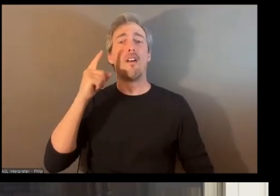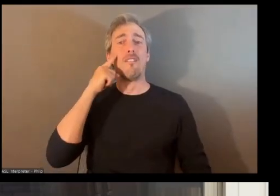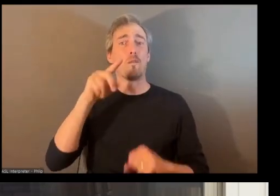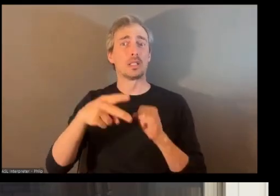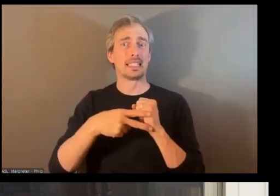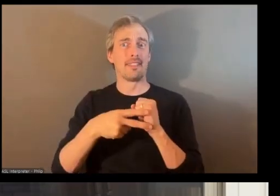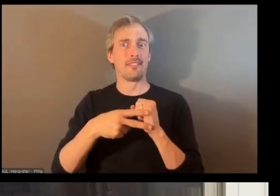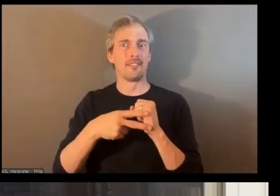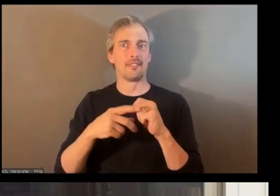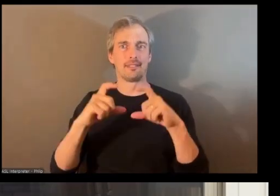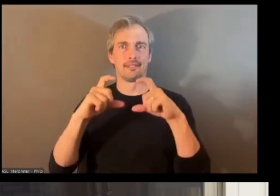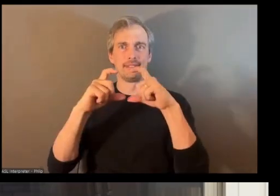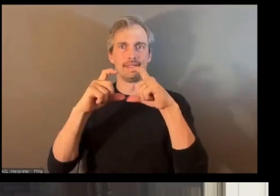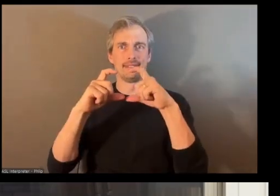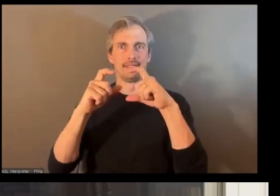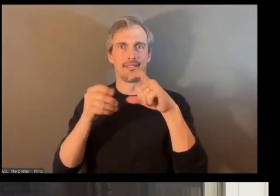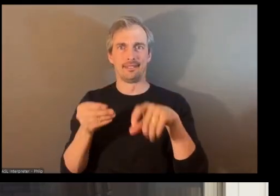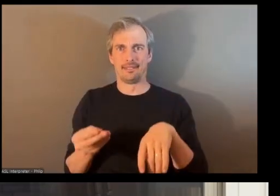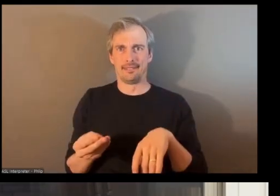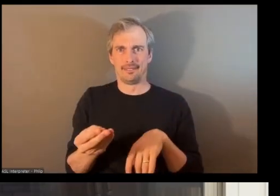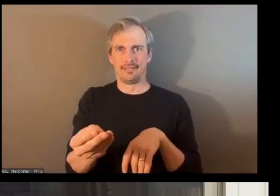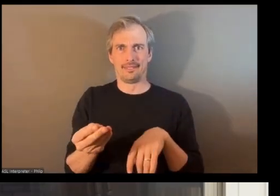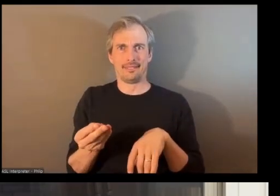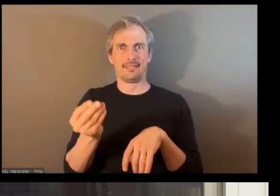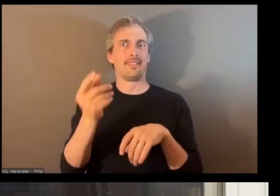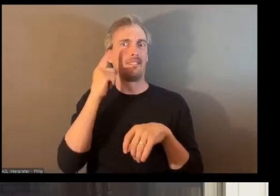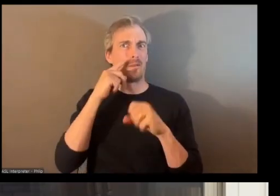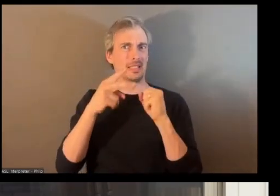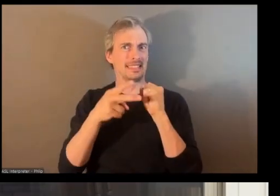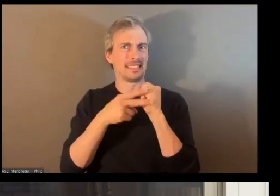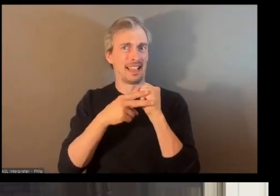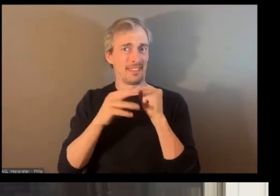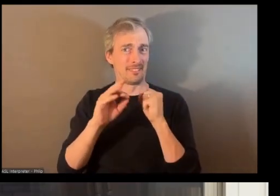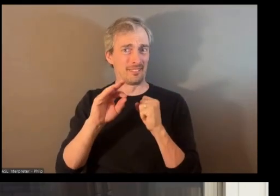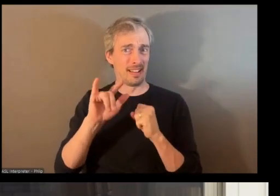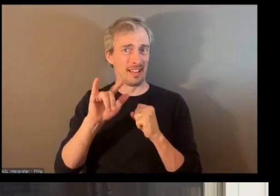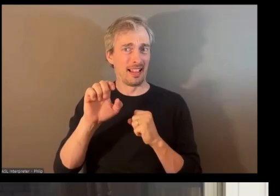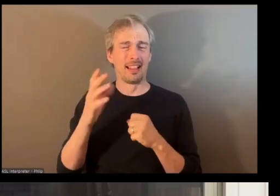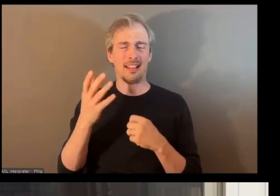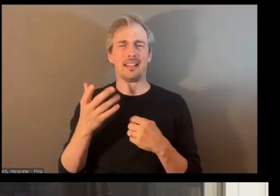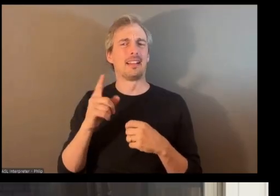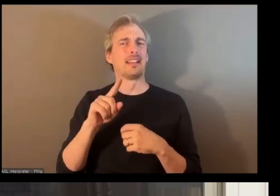of the... Exposure to something. And generation. I